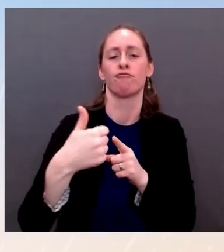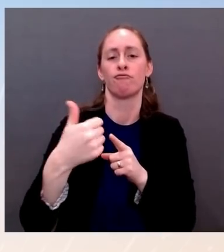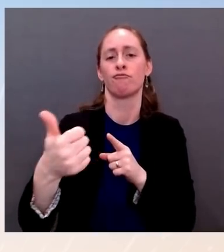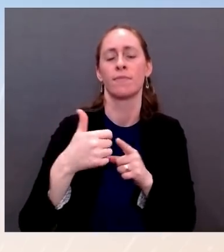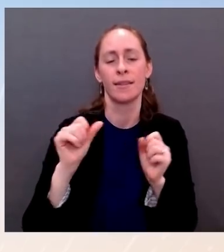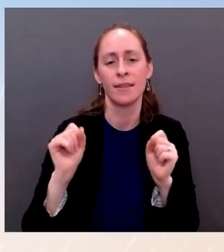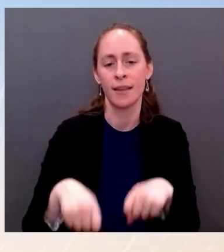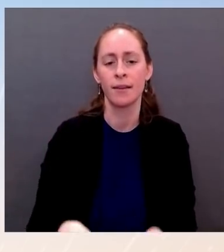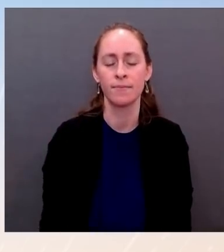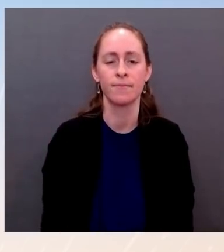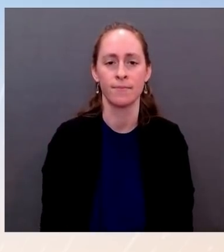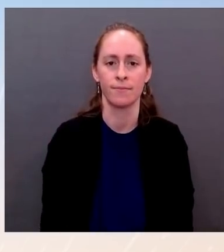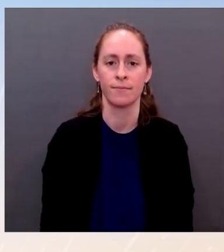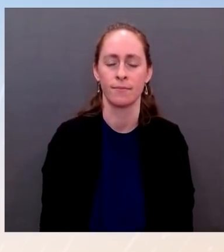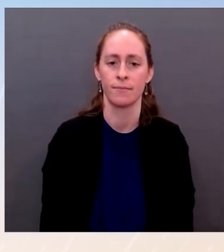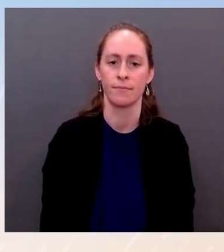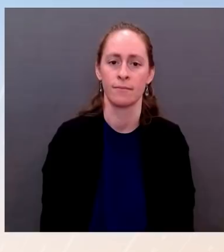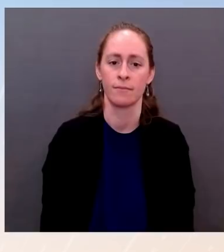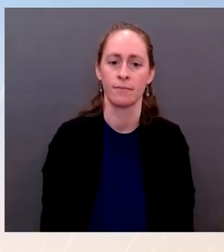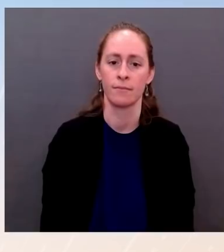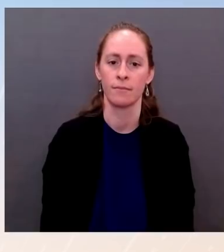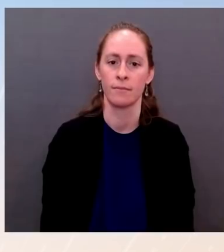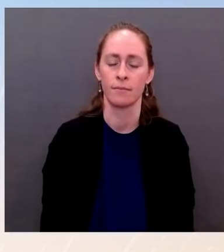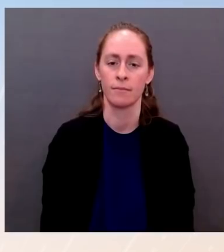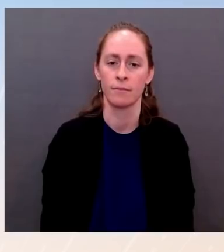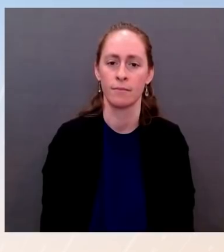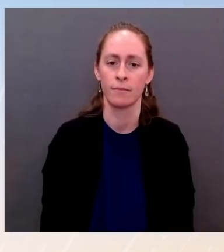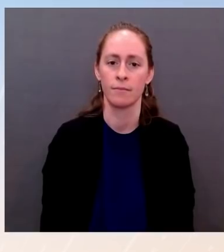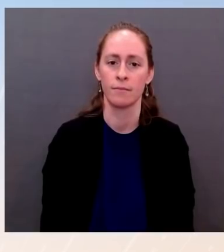Secretary Buttigieg has been deeply involved with this as well.